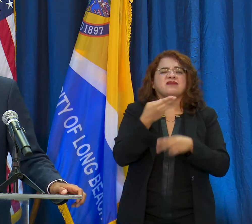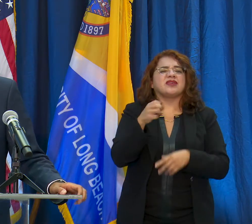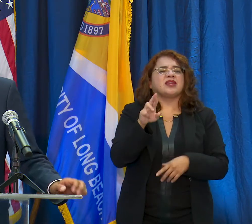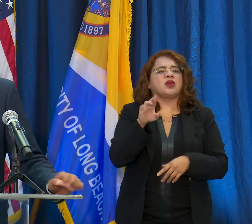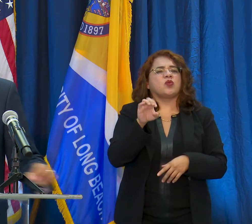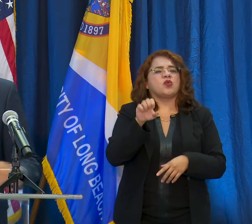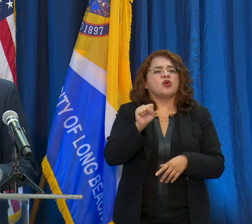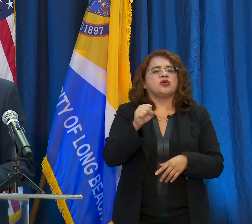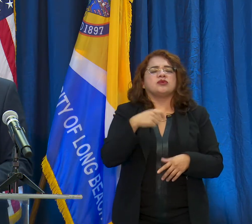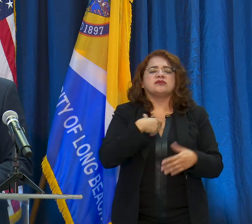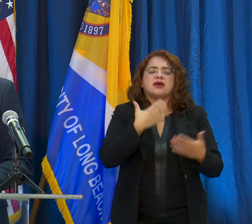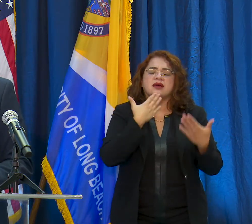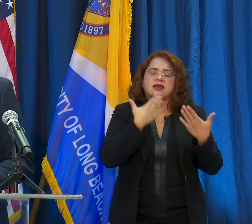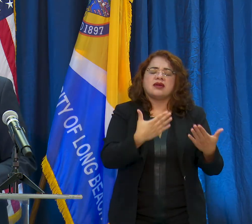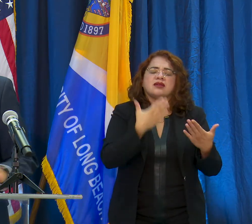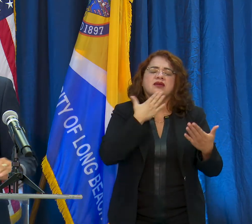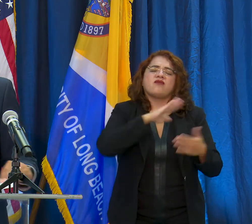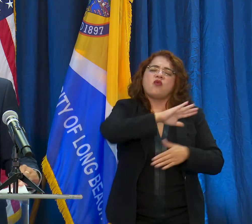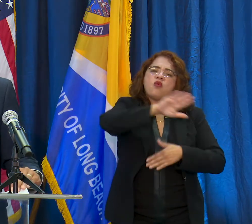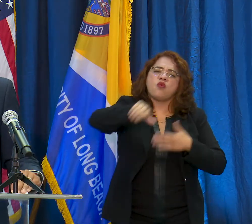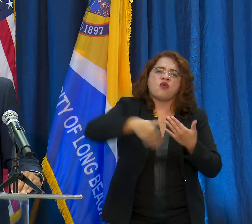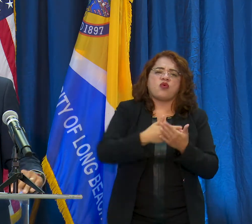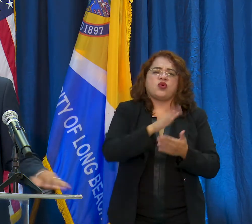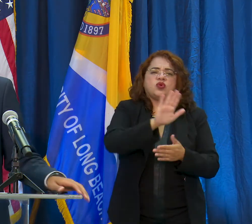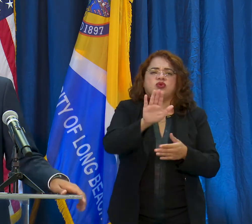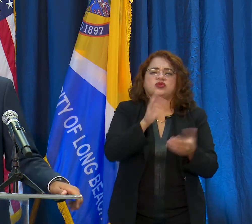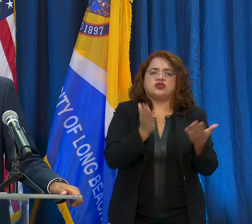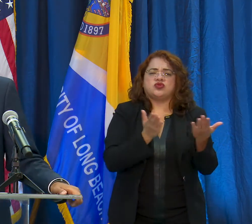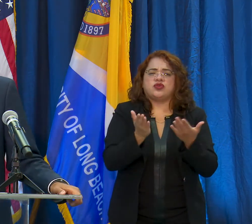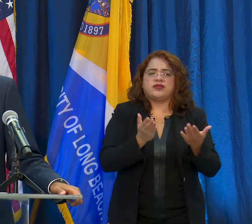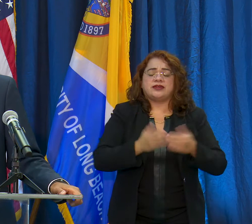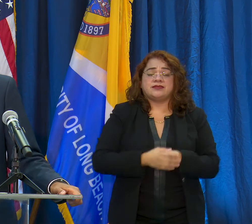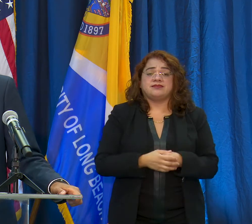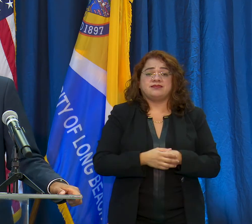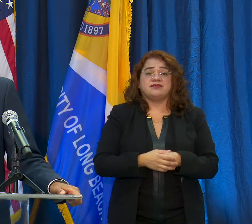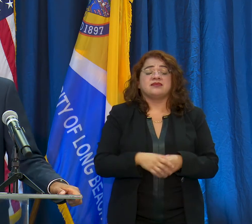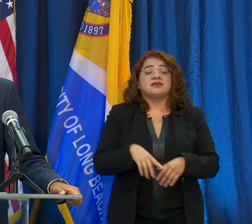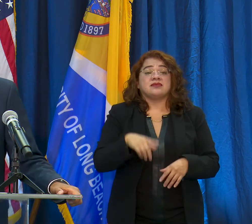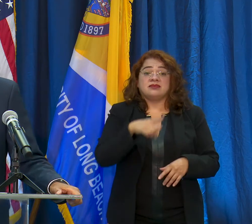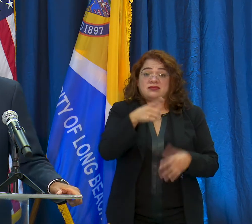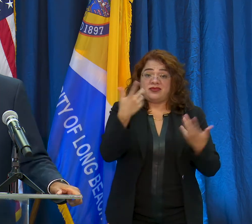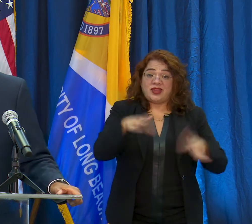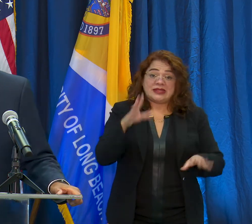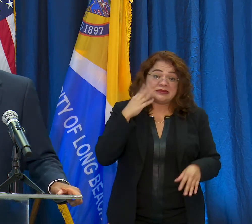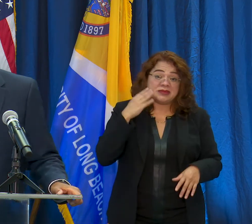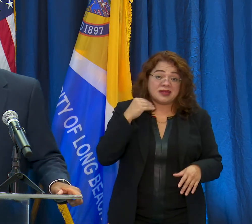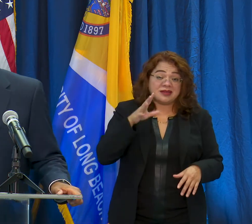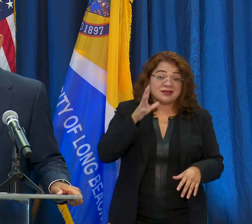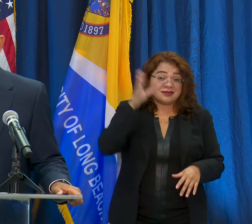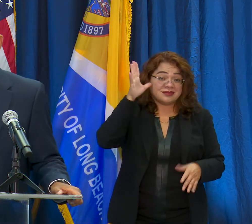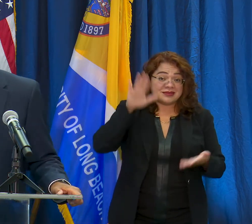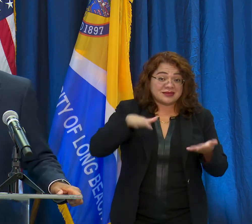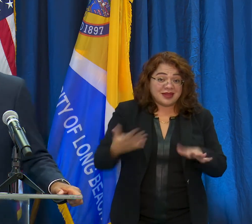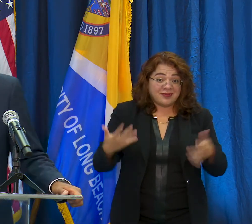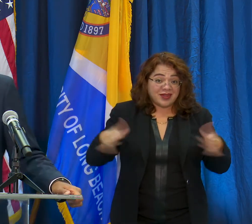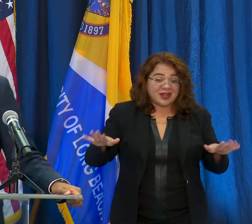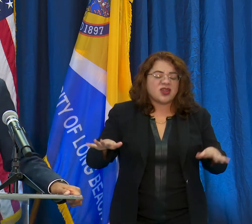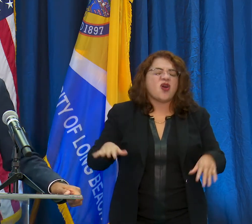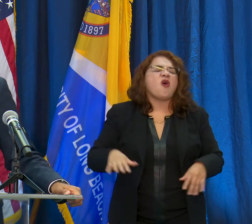Now as you can imagine, and for many of you that have lost a parent, this is a very terrible thing to go through. It's